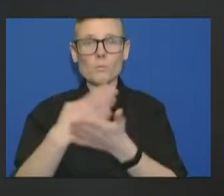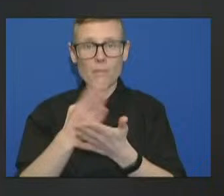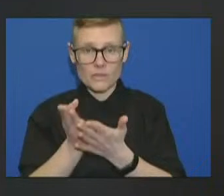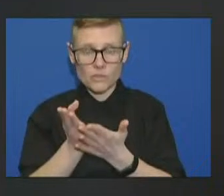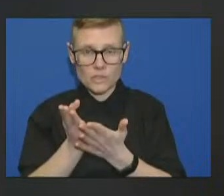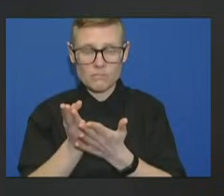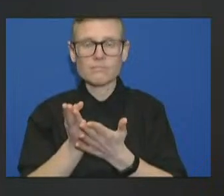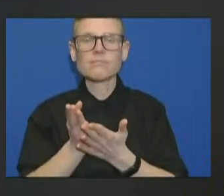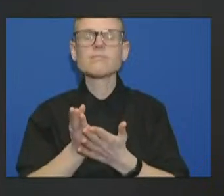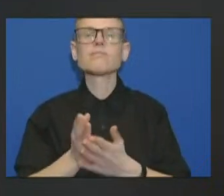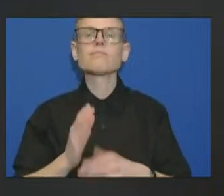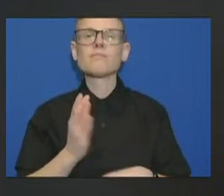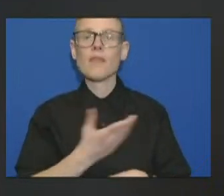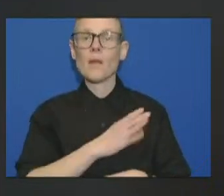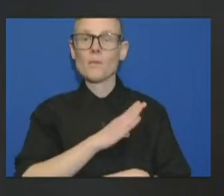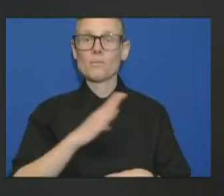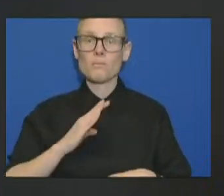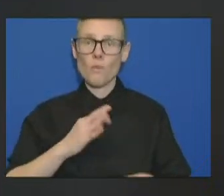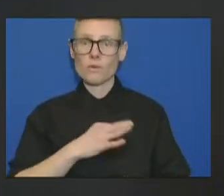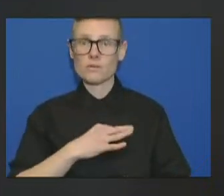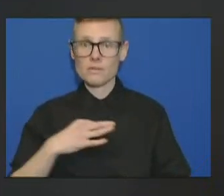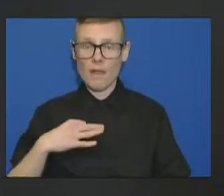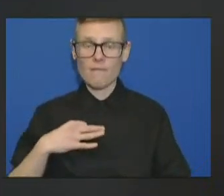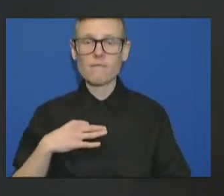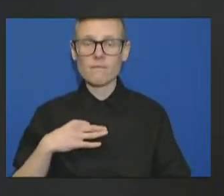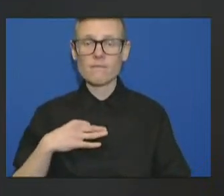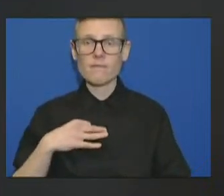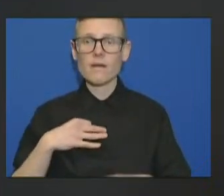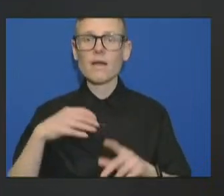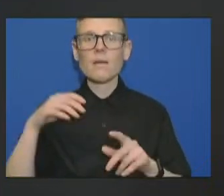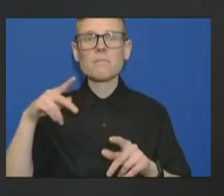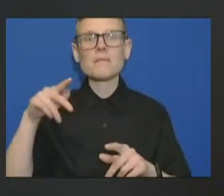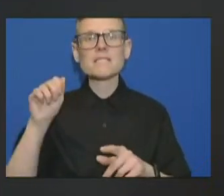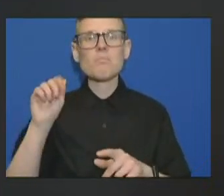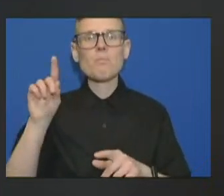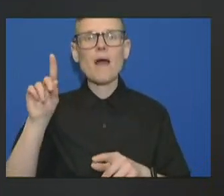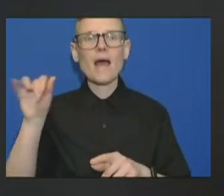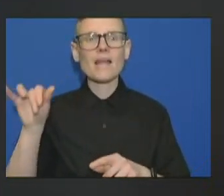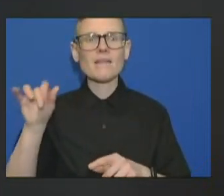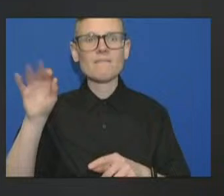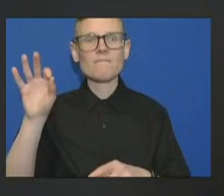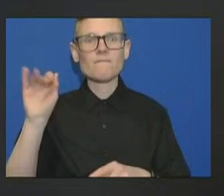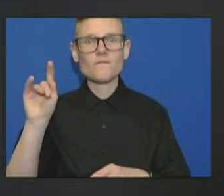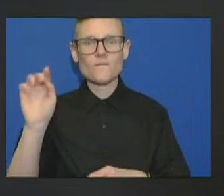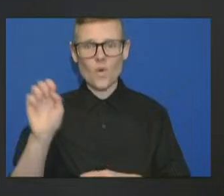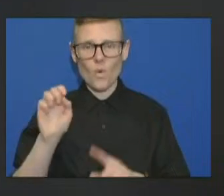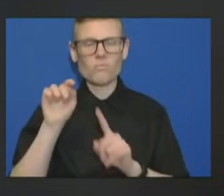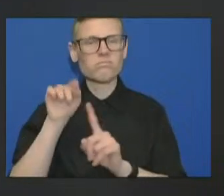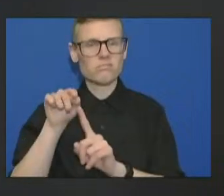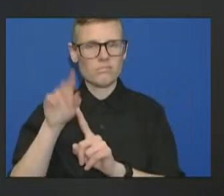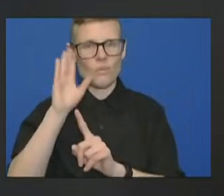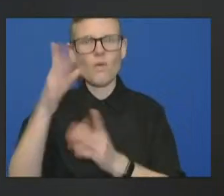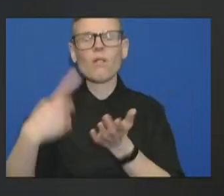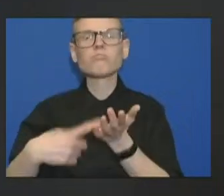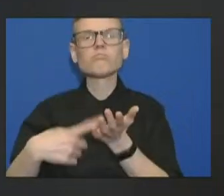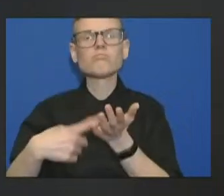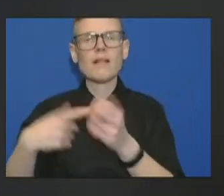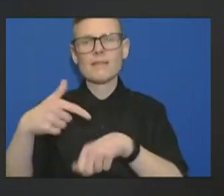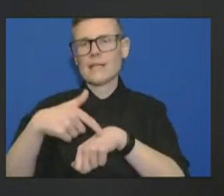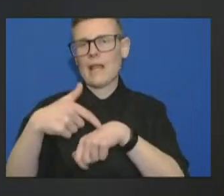superintendent is going to go over his proposed budget. Our